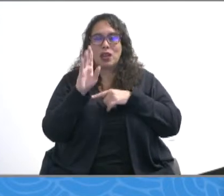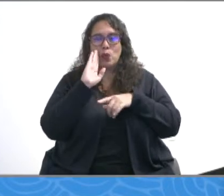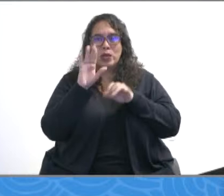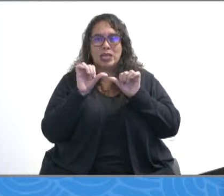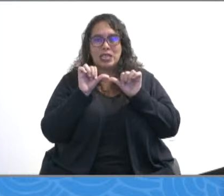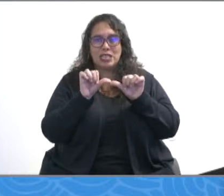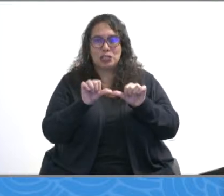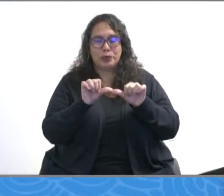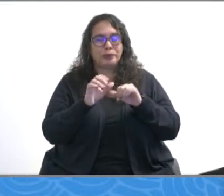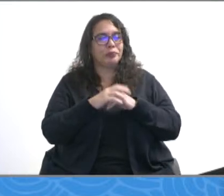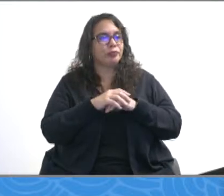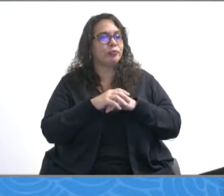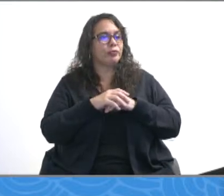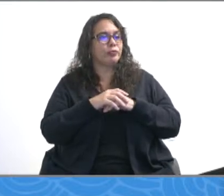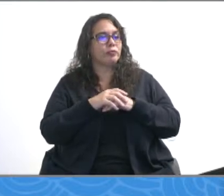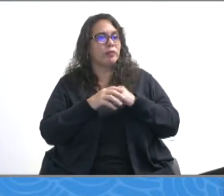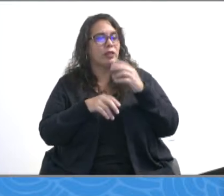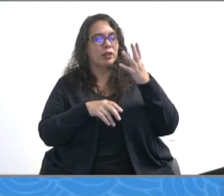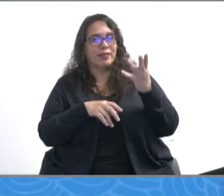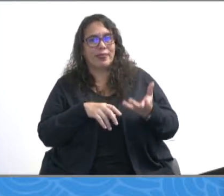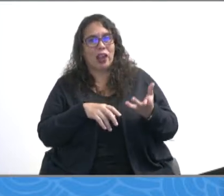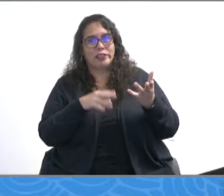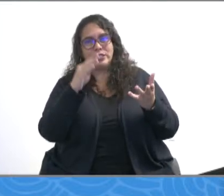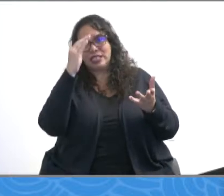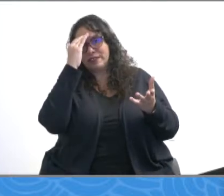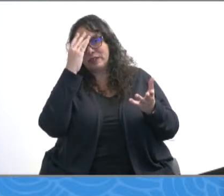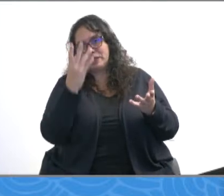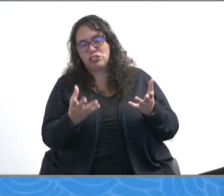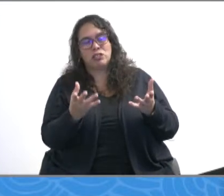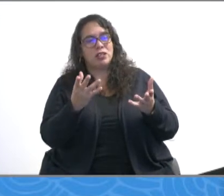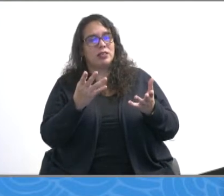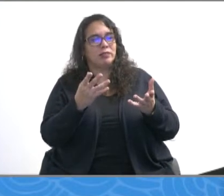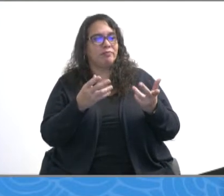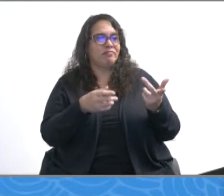And so there's the introduction. And so that's an abbreviated version